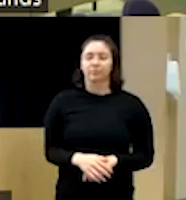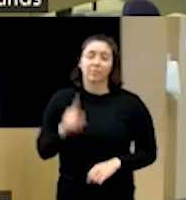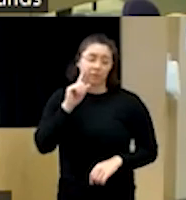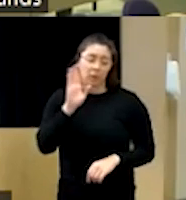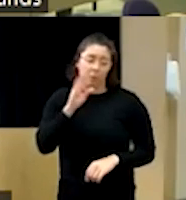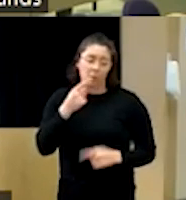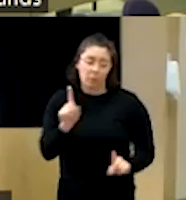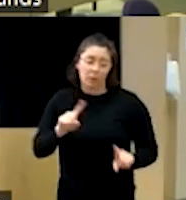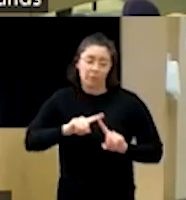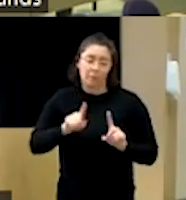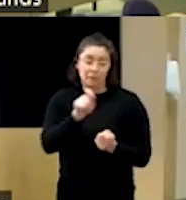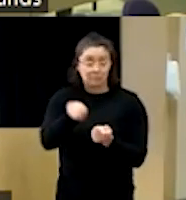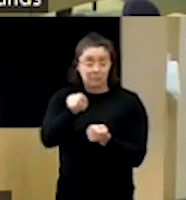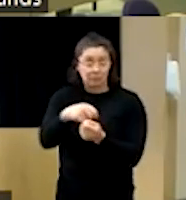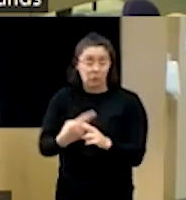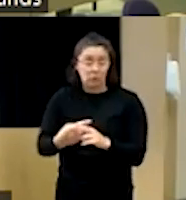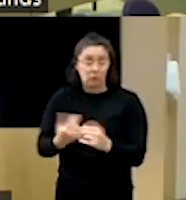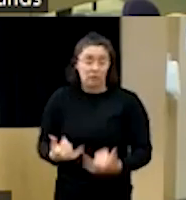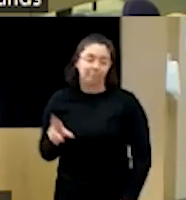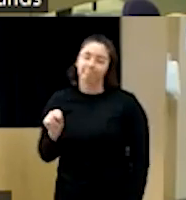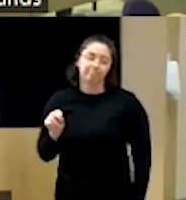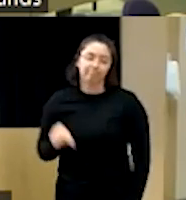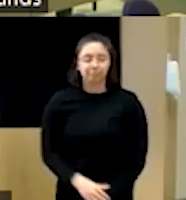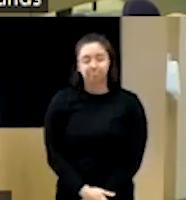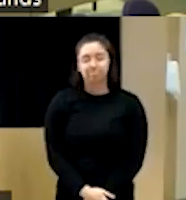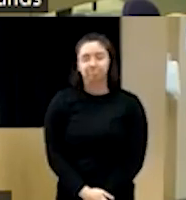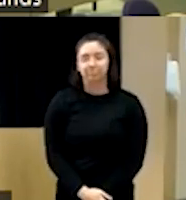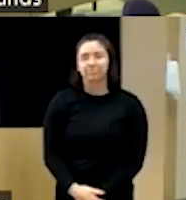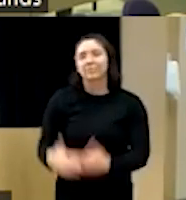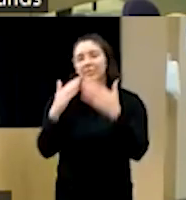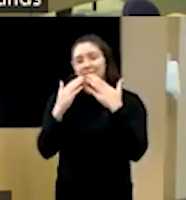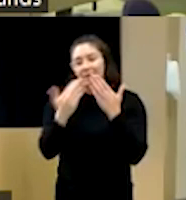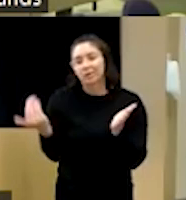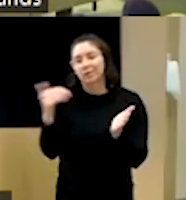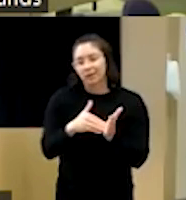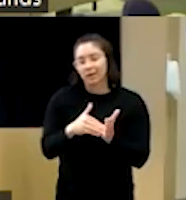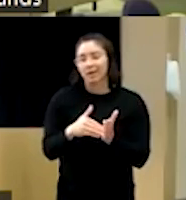not specifically using it at the moment well thank you again Dr rittner on behalf of the